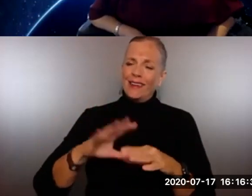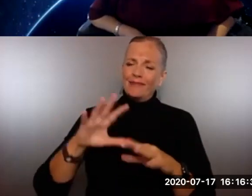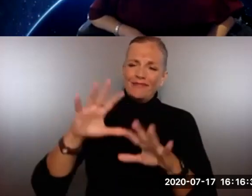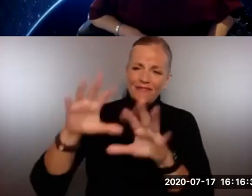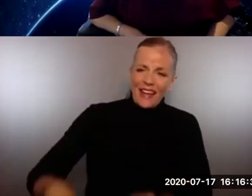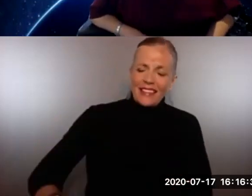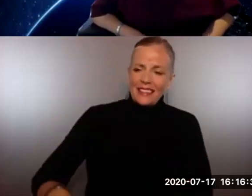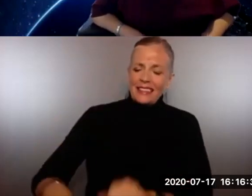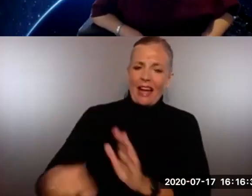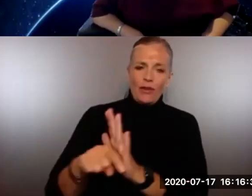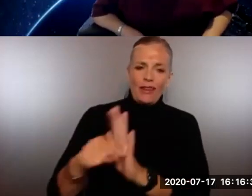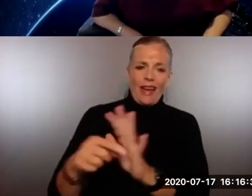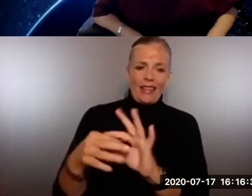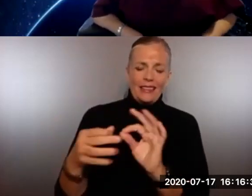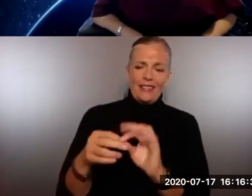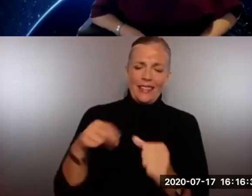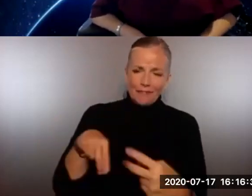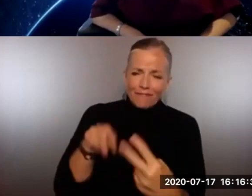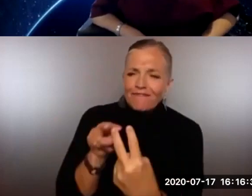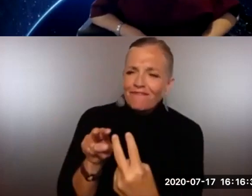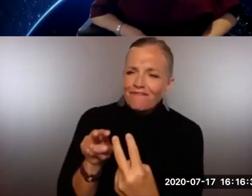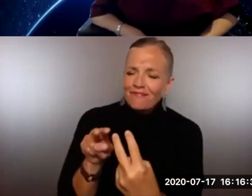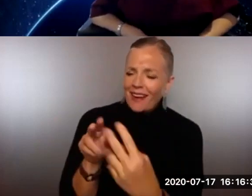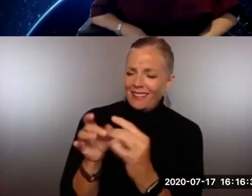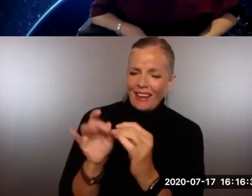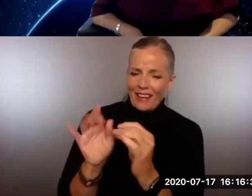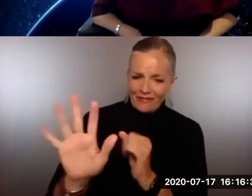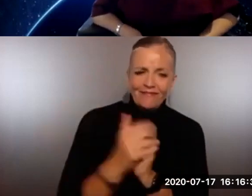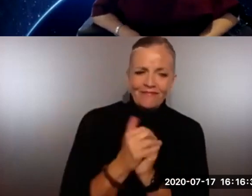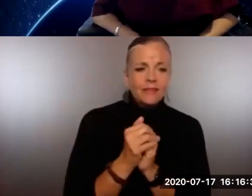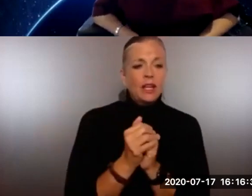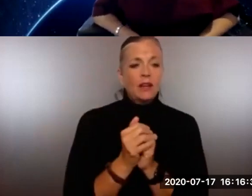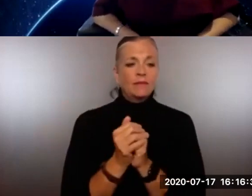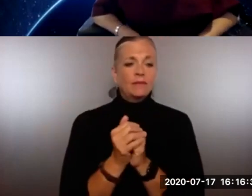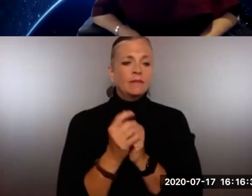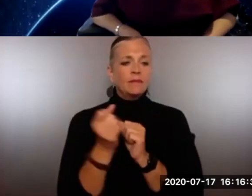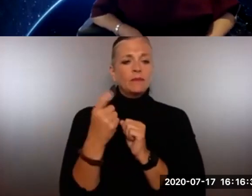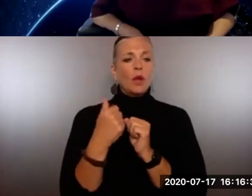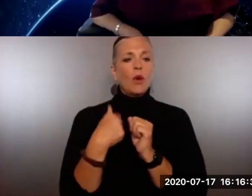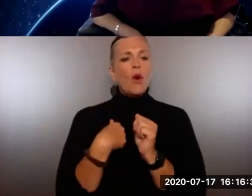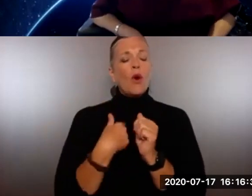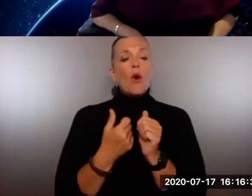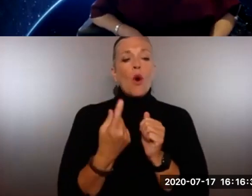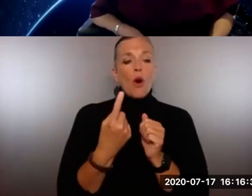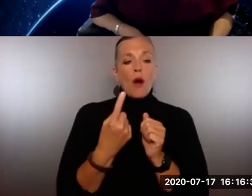unsafe, or impossible. This pushes you down a rabbit warren of arguments.